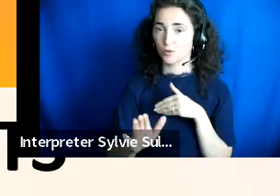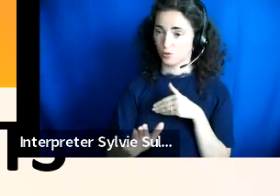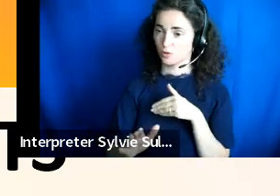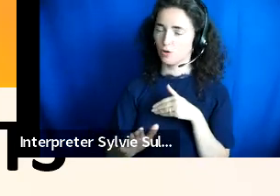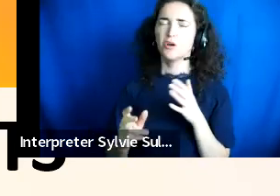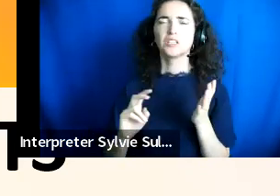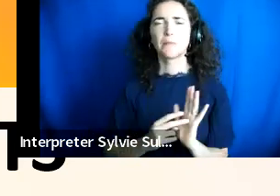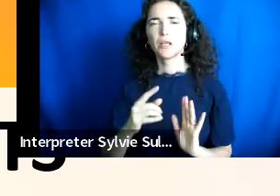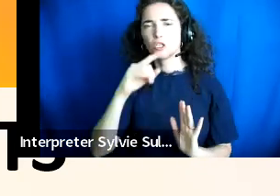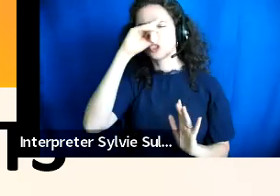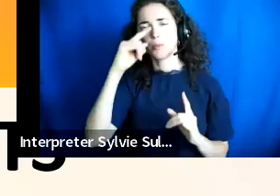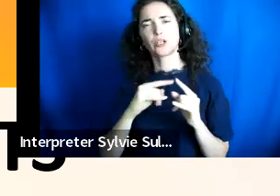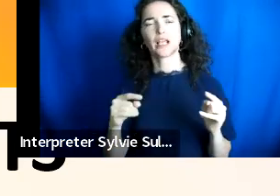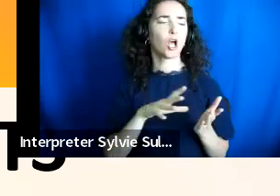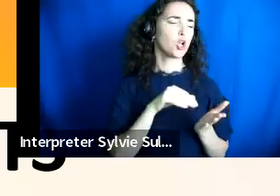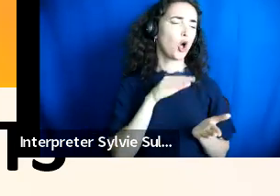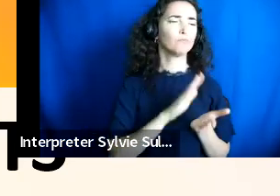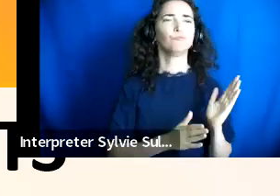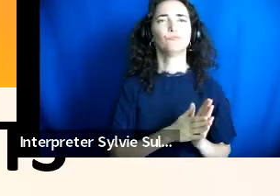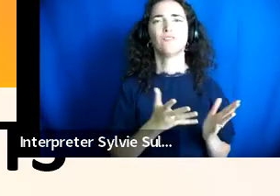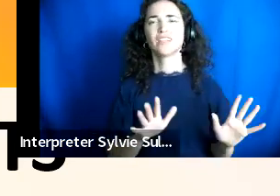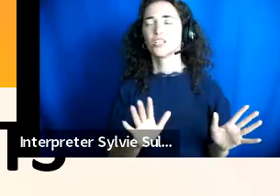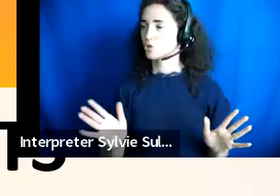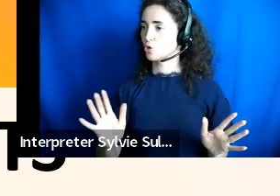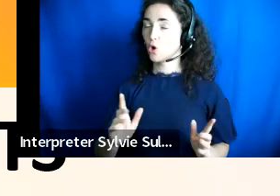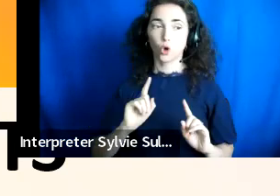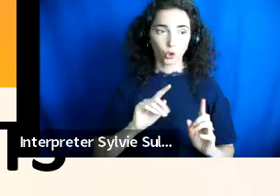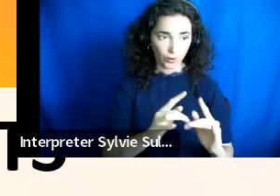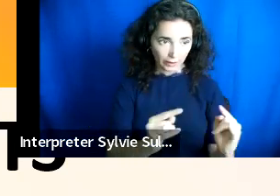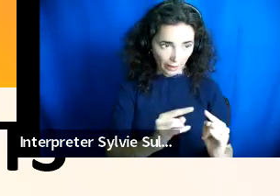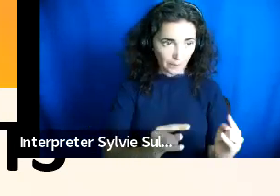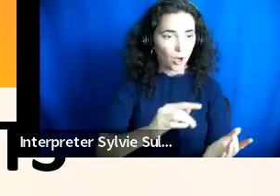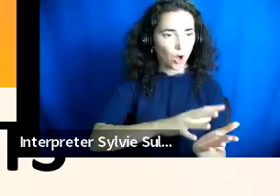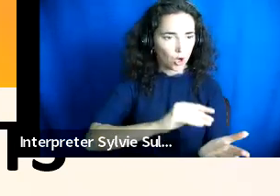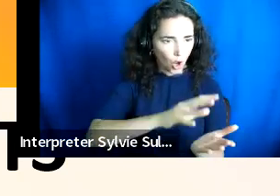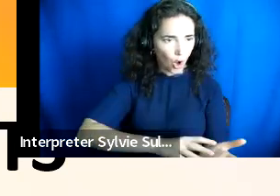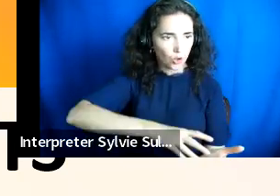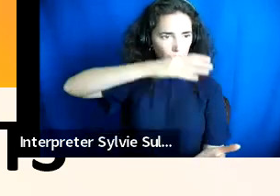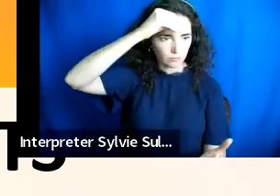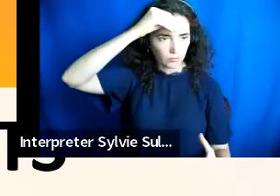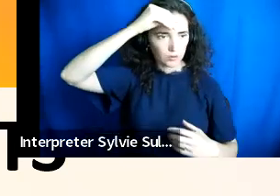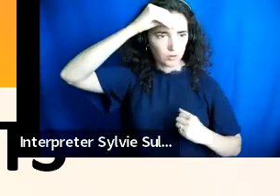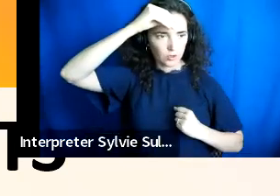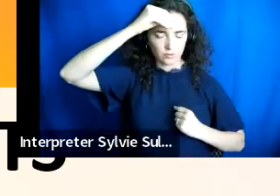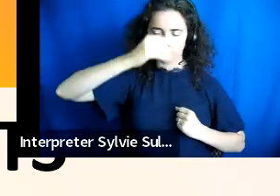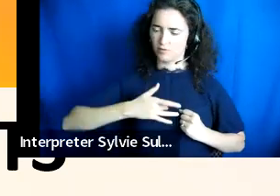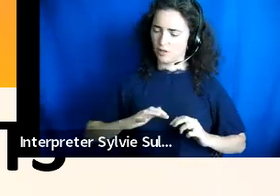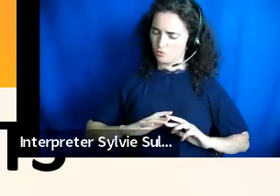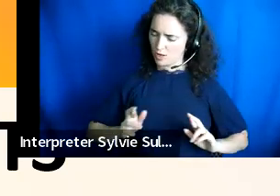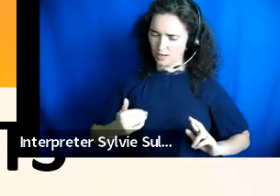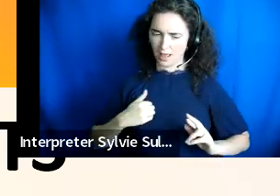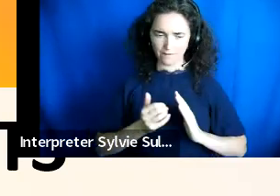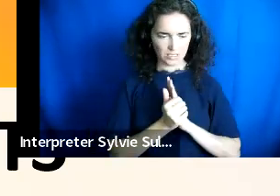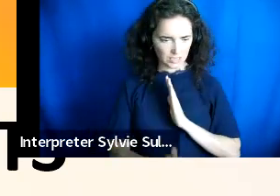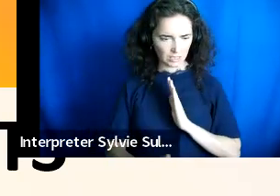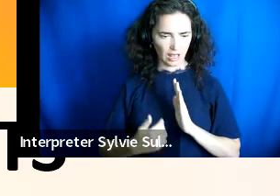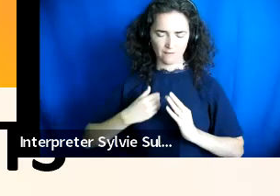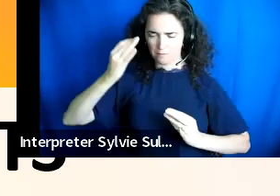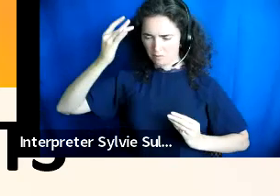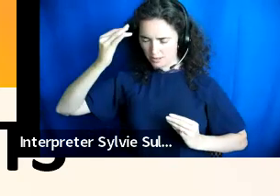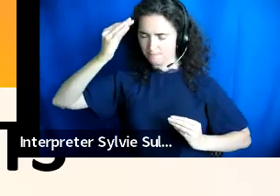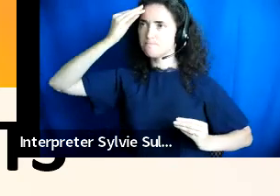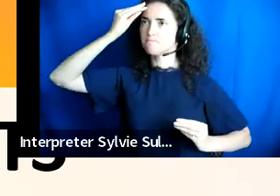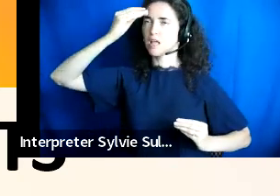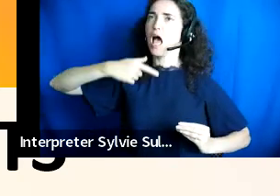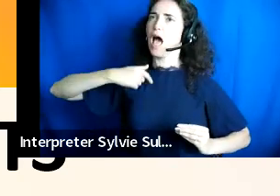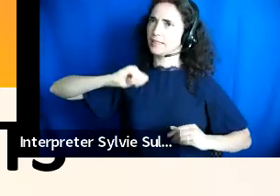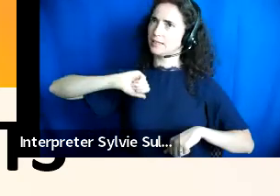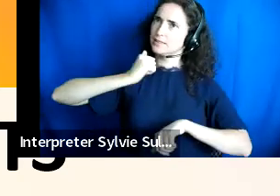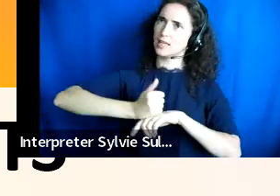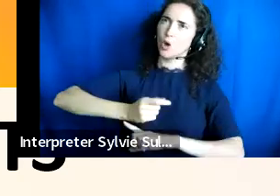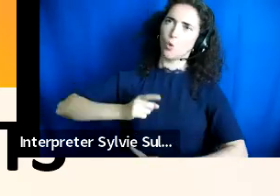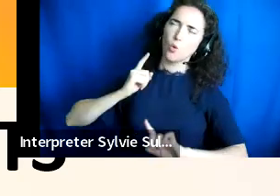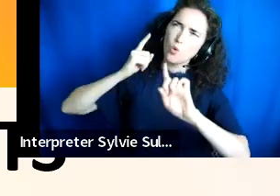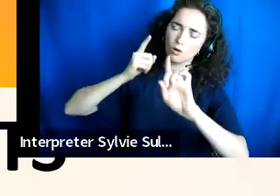And you learn, you know you learn and dump. This is the power, and to our to equip these young adults with the skills and thoughts that I can set these really high expectations in these high standards.